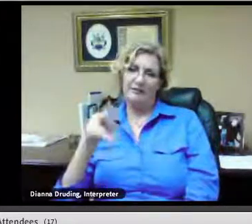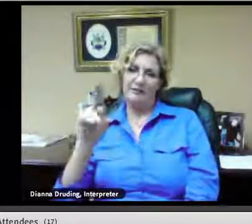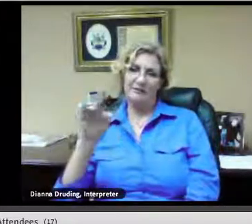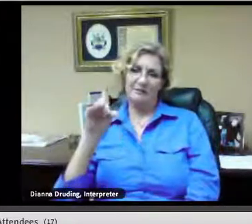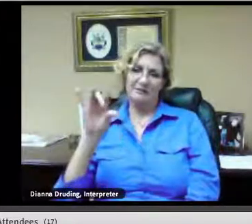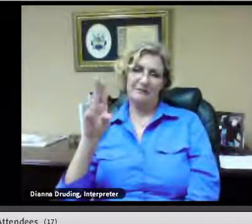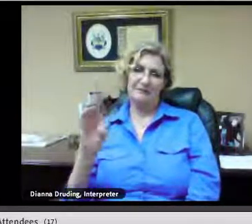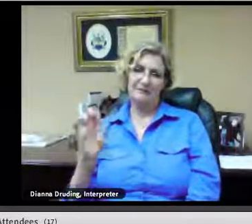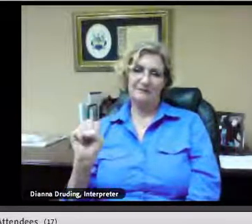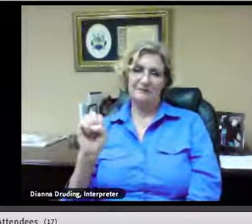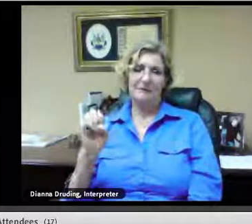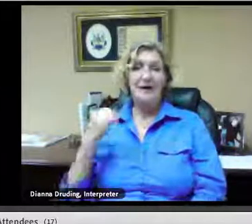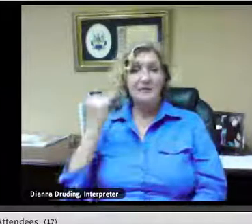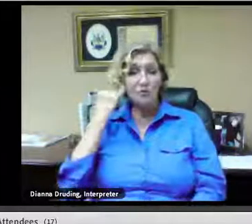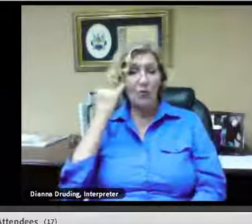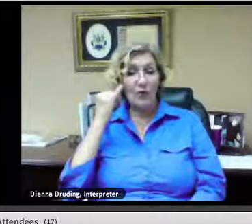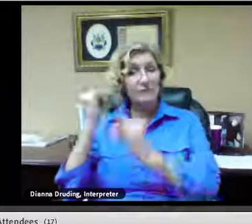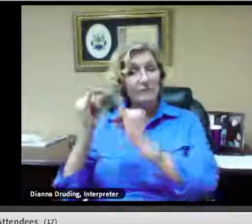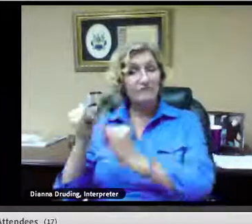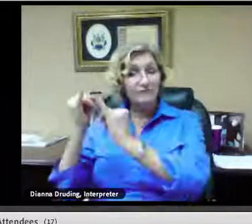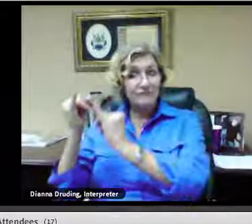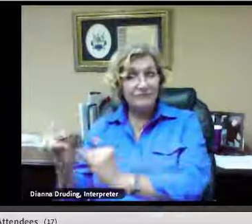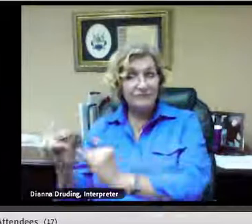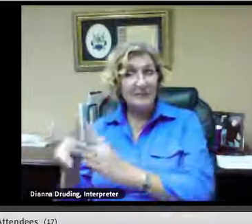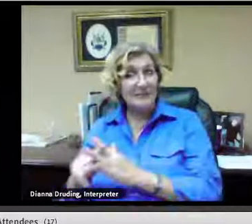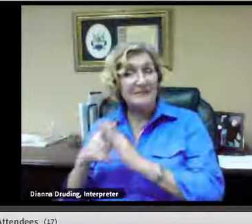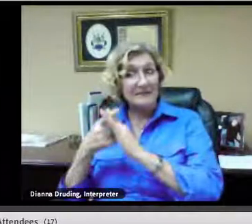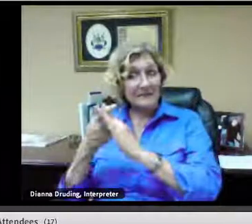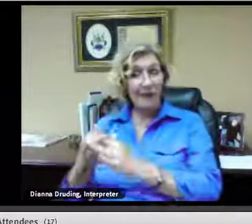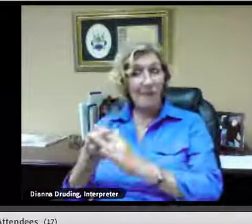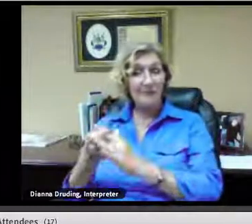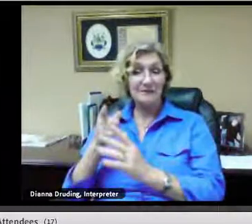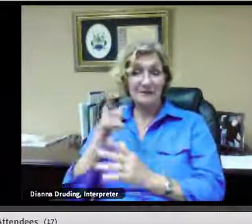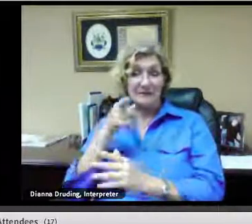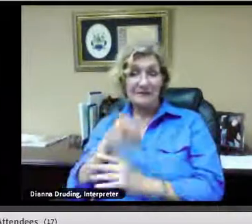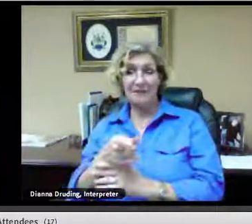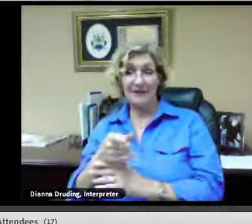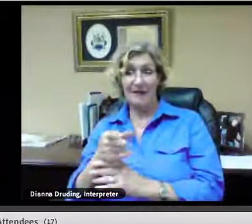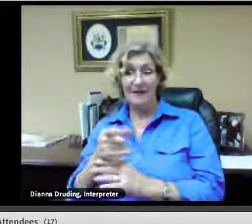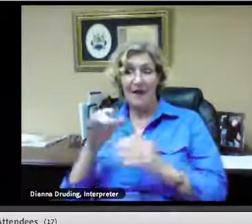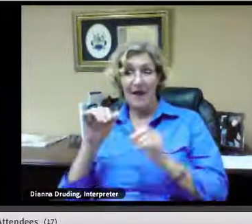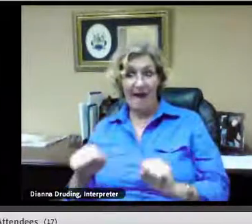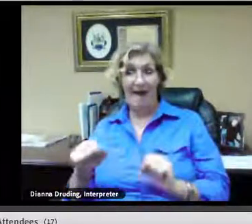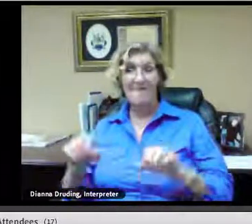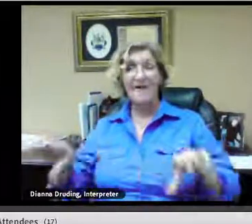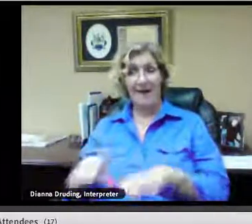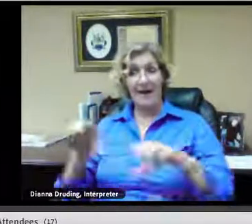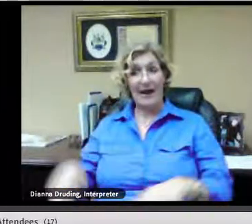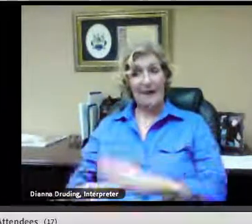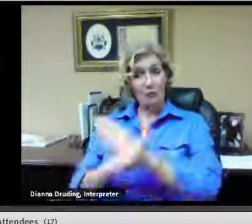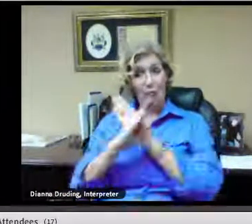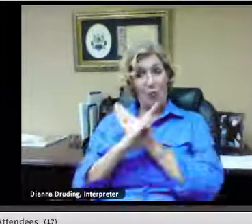to an action prohibited under this act because of an actual or perceived physical or mental impairment,